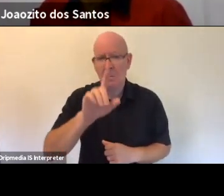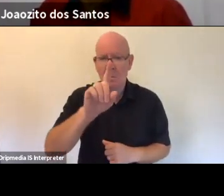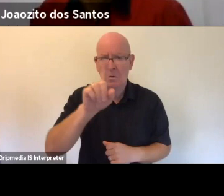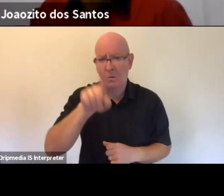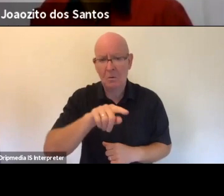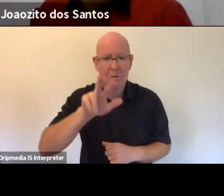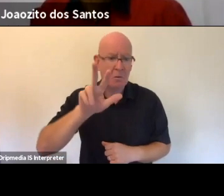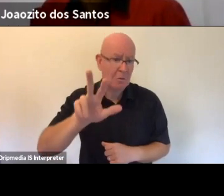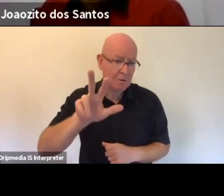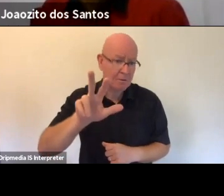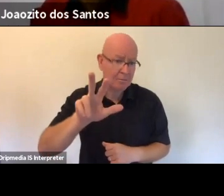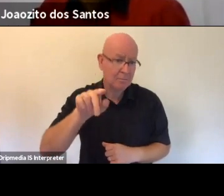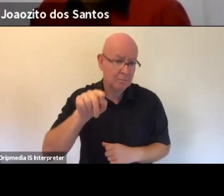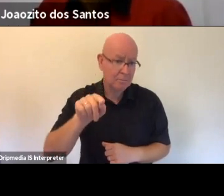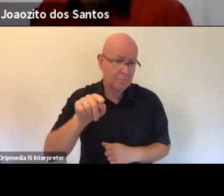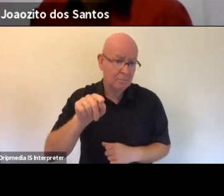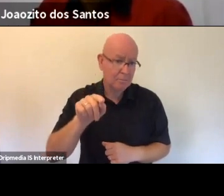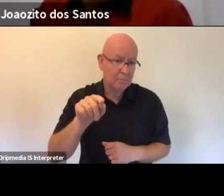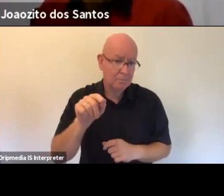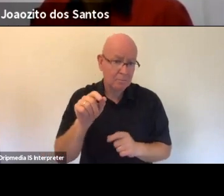due to the additional costs,